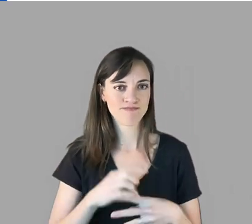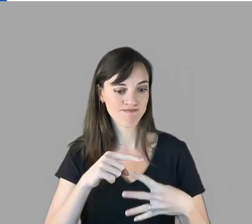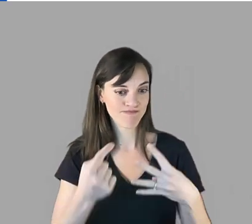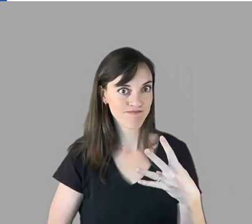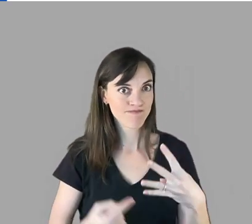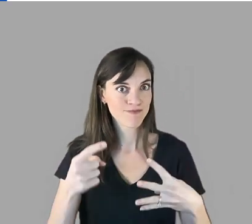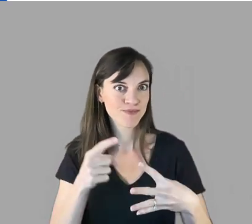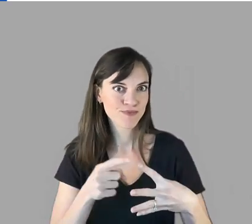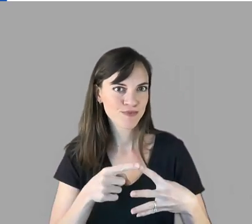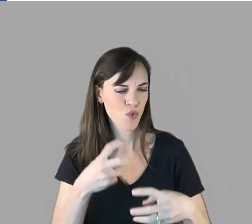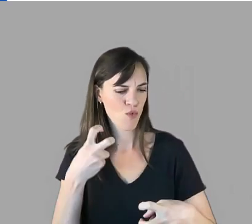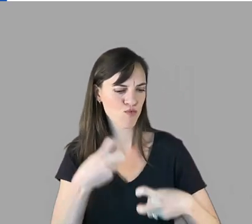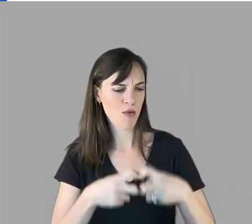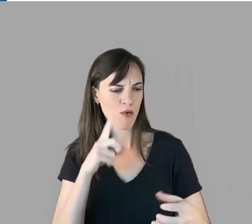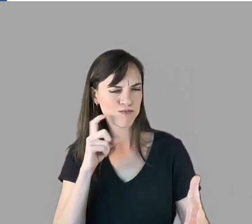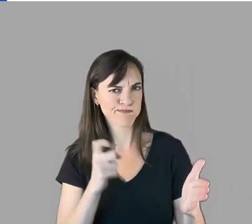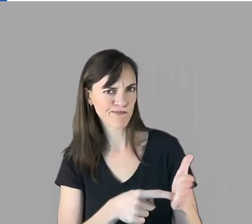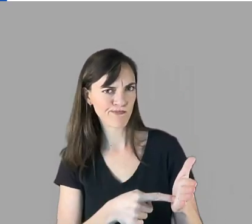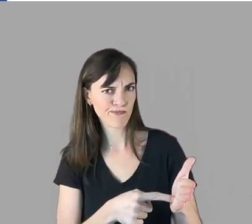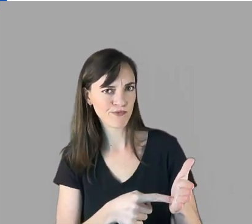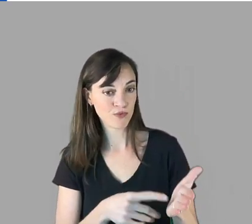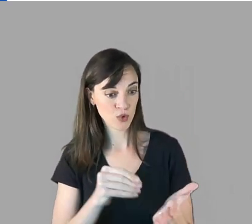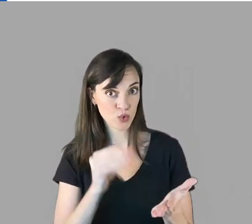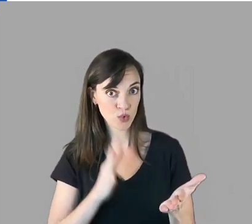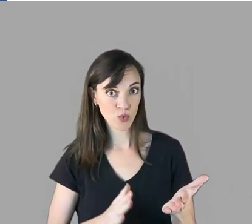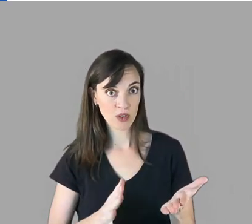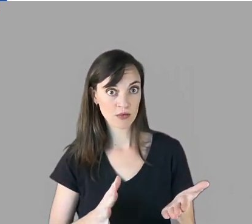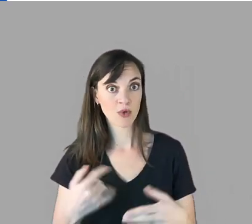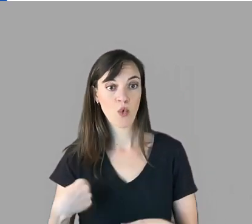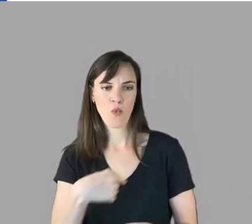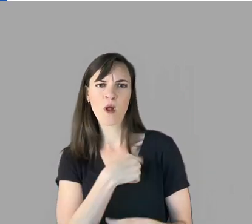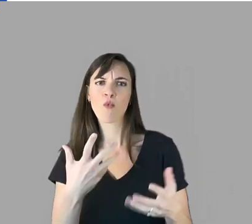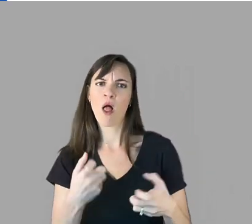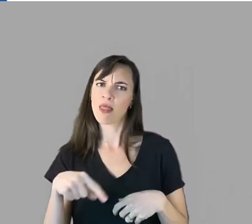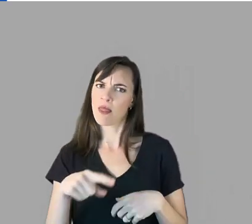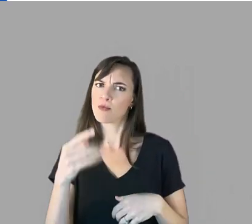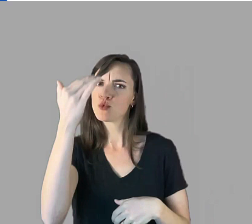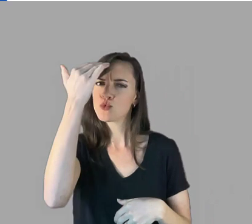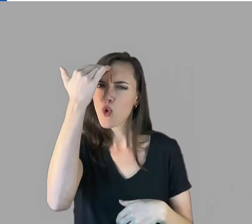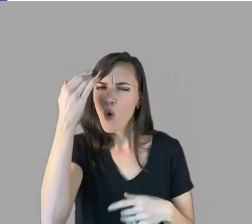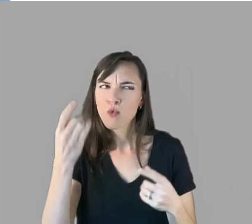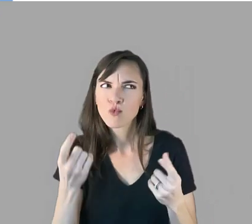Step 1 problem identification: What do we want students to know and be able to do?